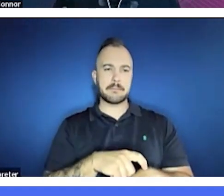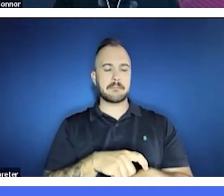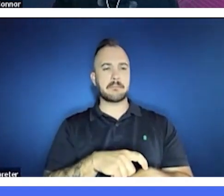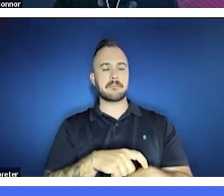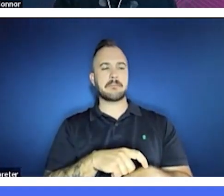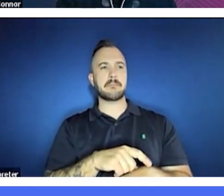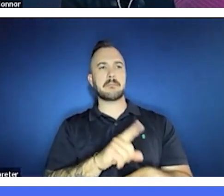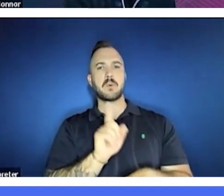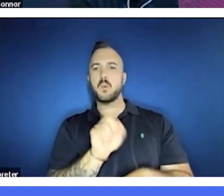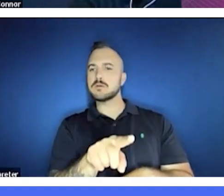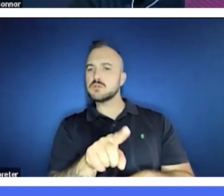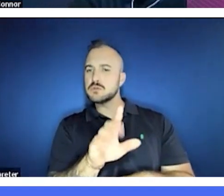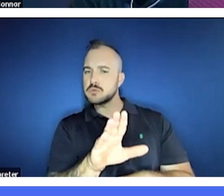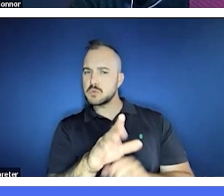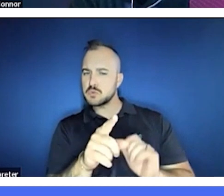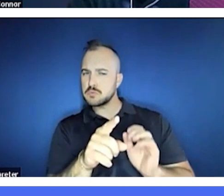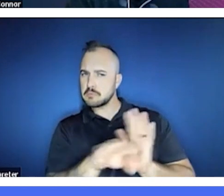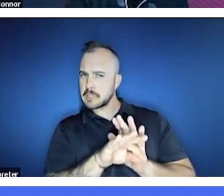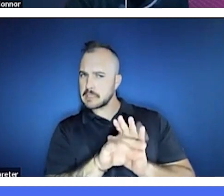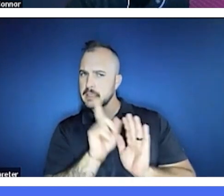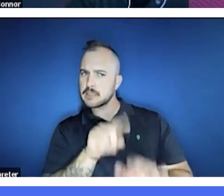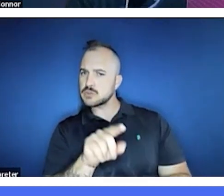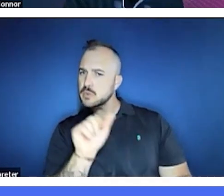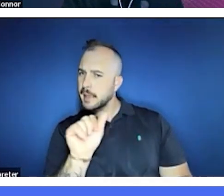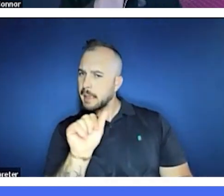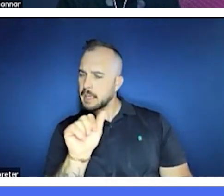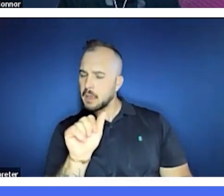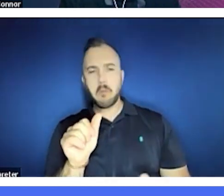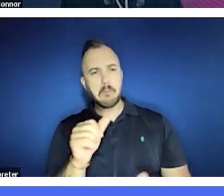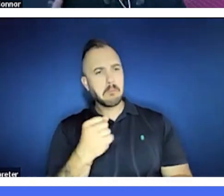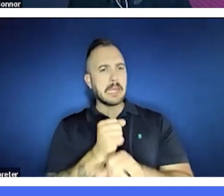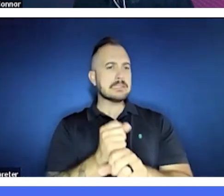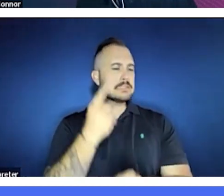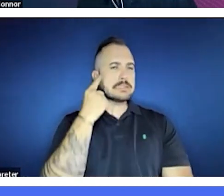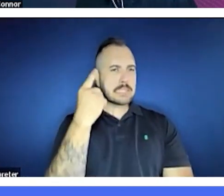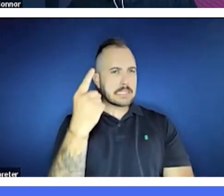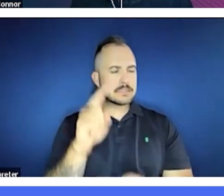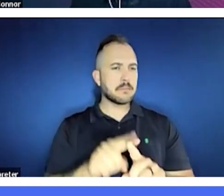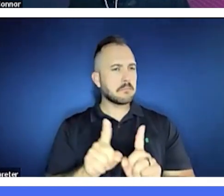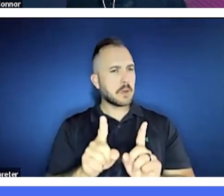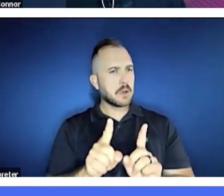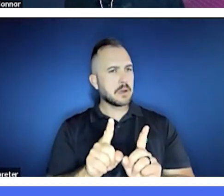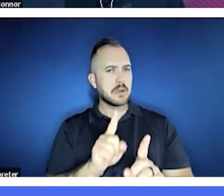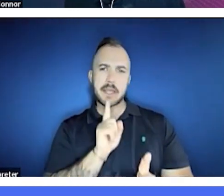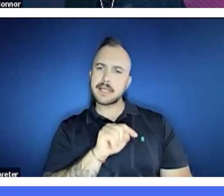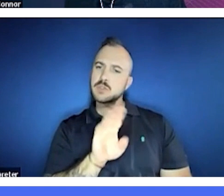shows them, well, you get, you picked answer A and that makes sense because of these reasons, but here's why answer B was a better choice.